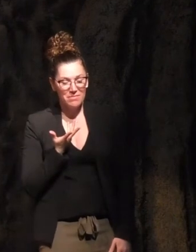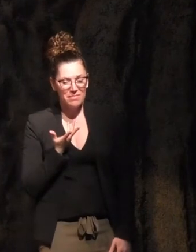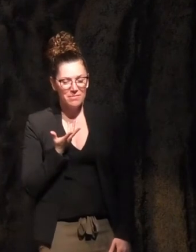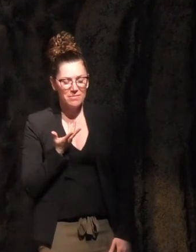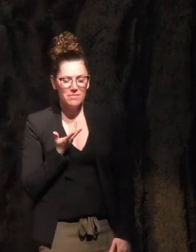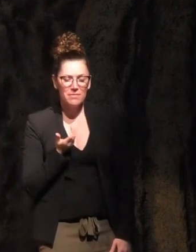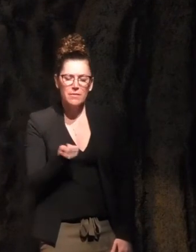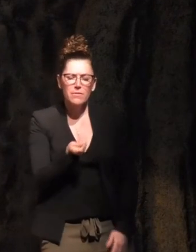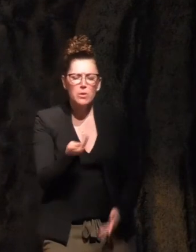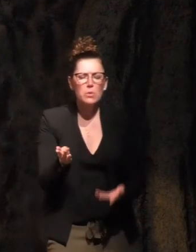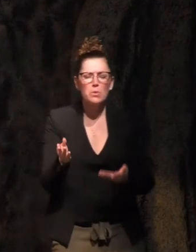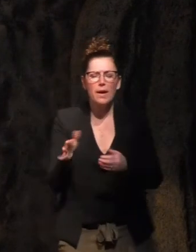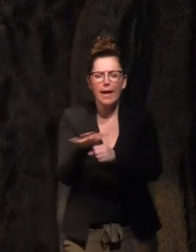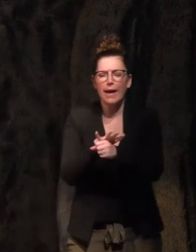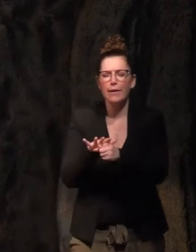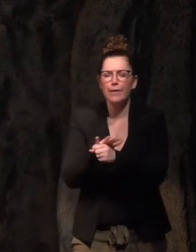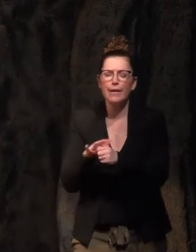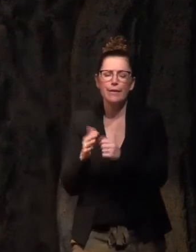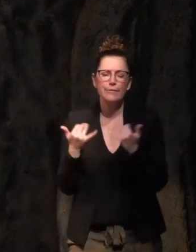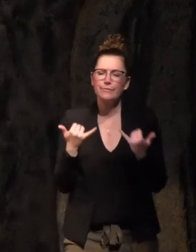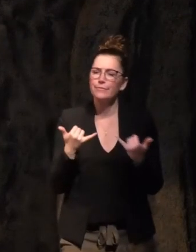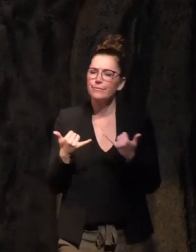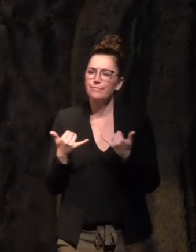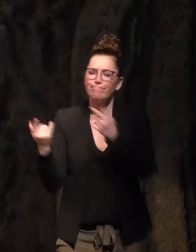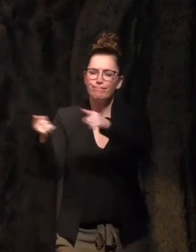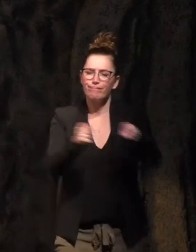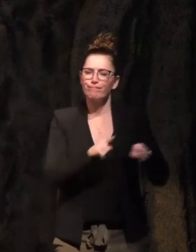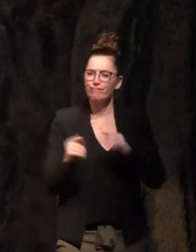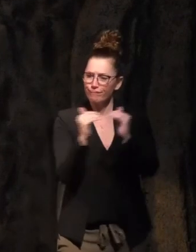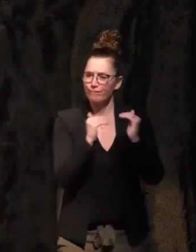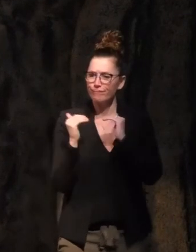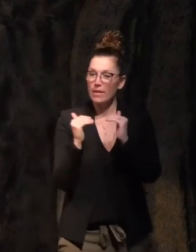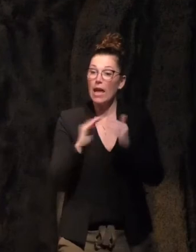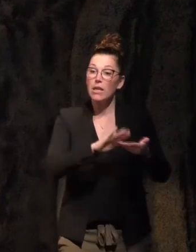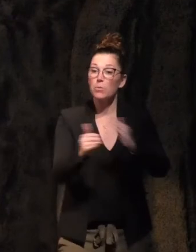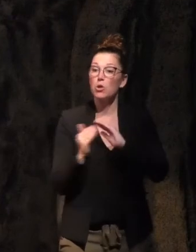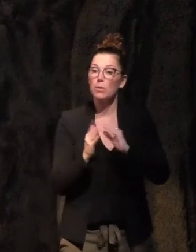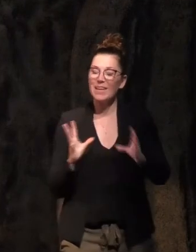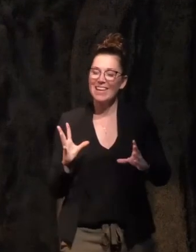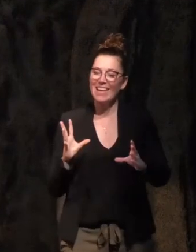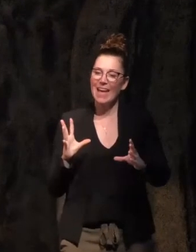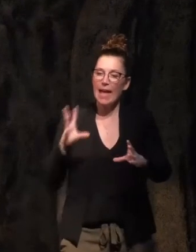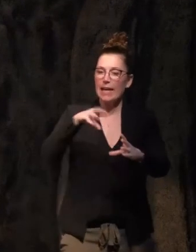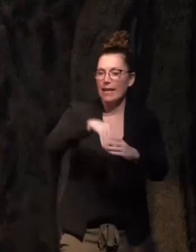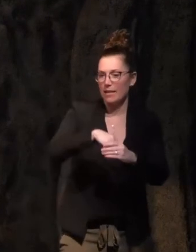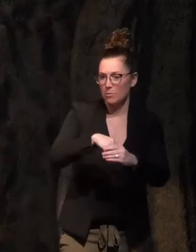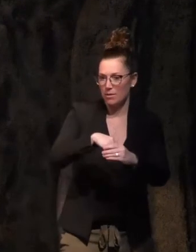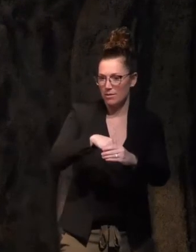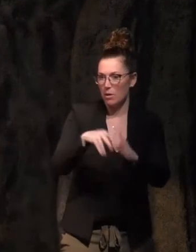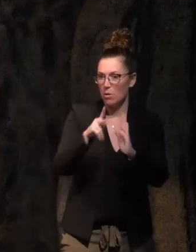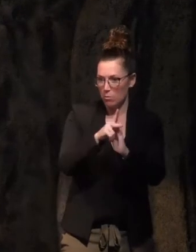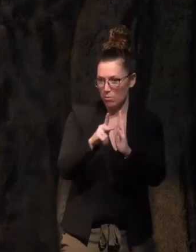of current agreement with Equity is around community engagement protocols, protocols. Kevin and Chelsea wrote those protocols.